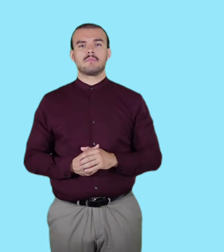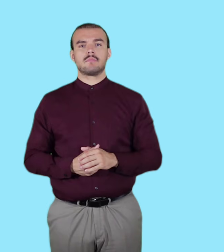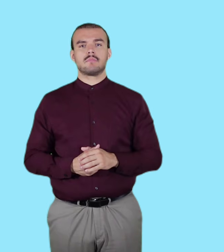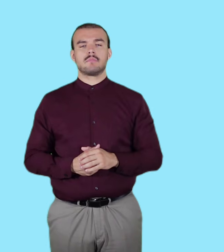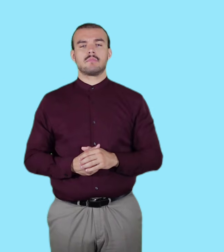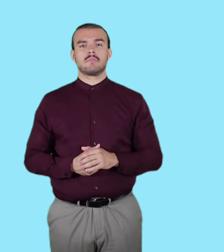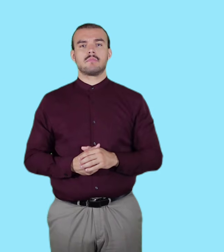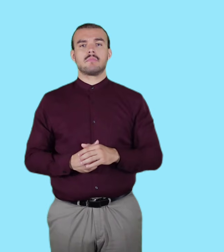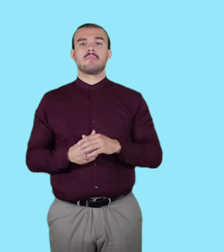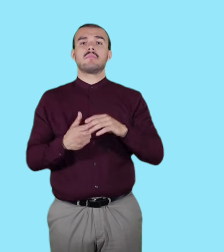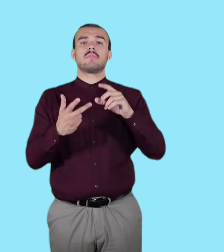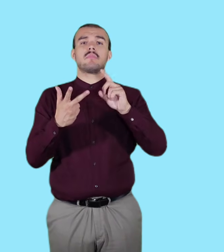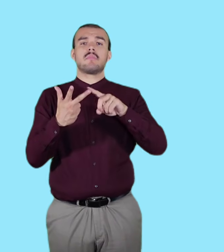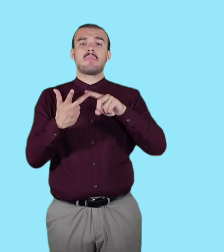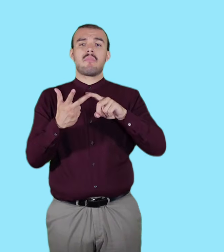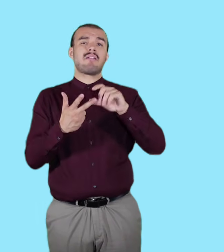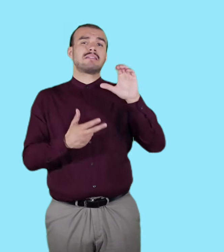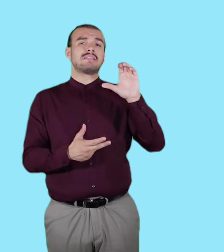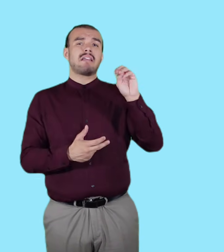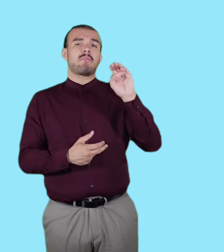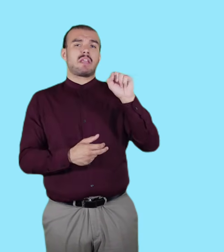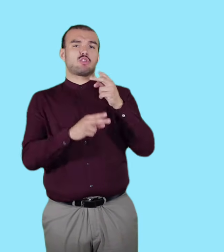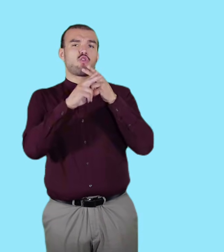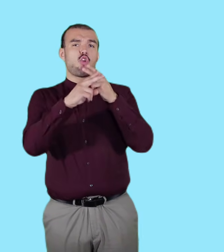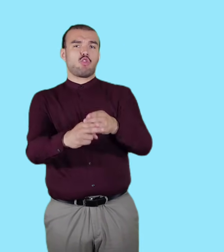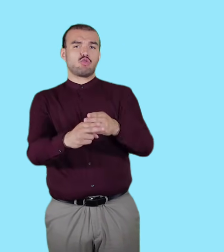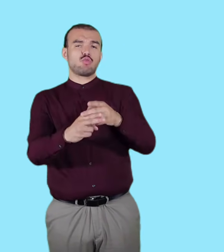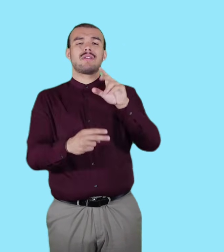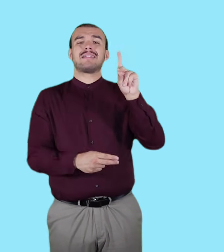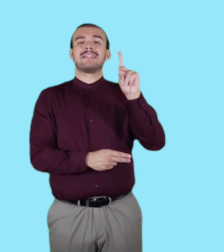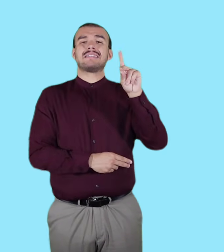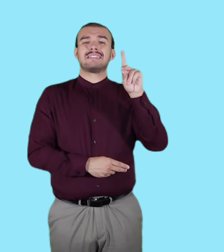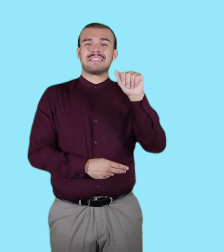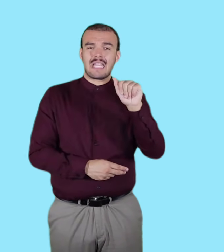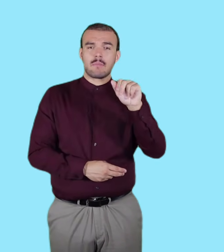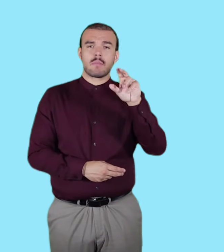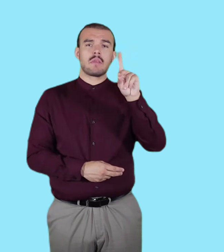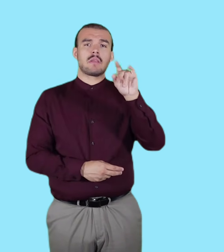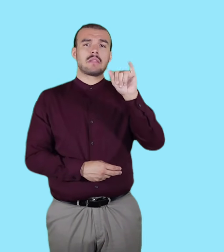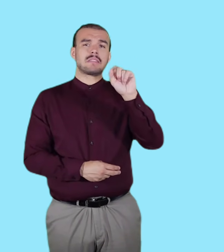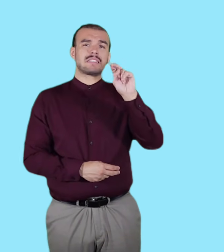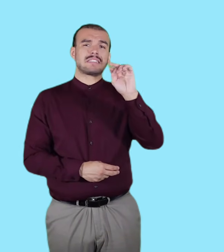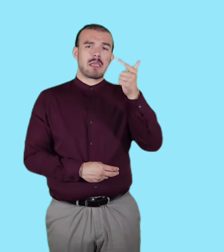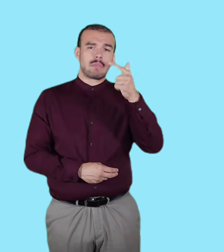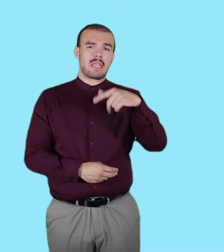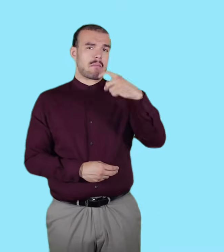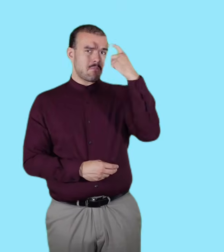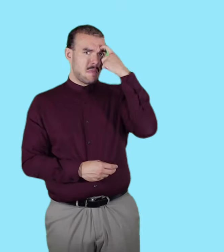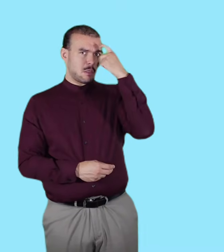The next group is what CMS calls, quote, "disabling mental disorders."